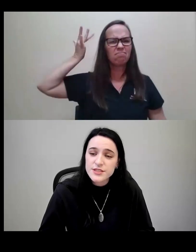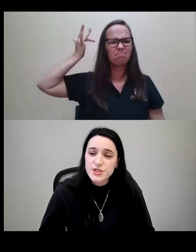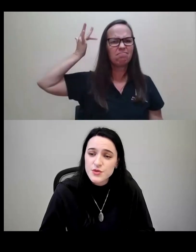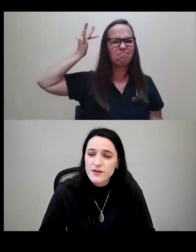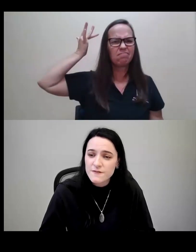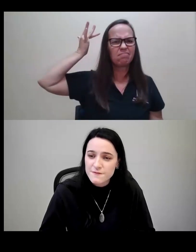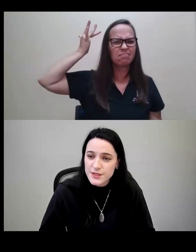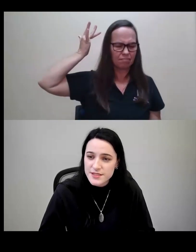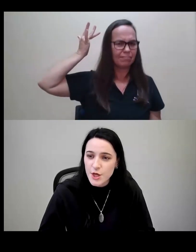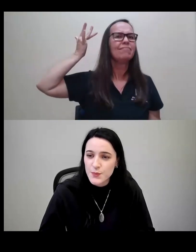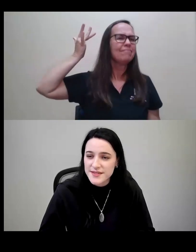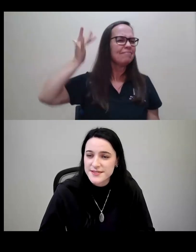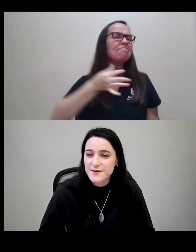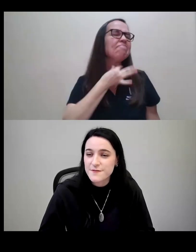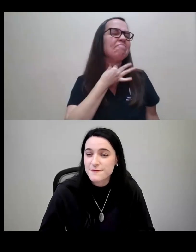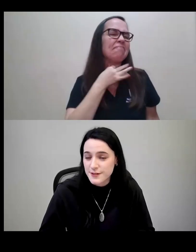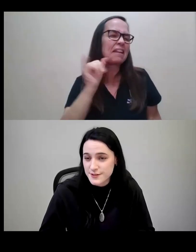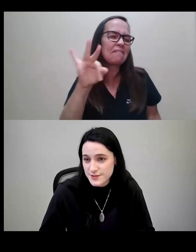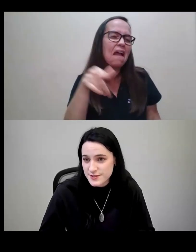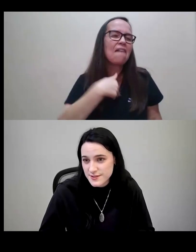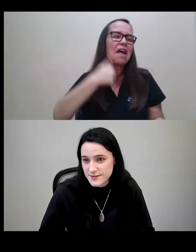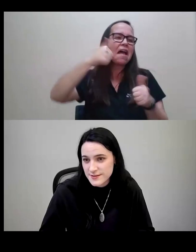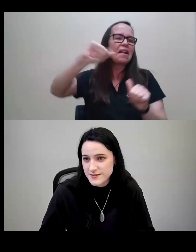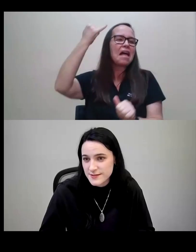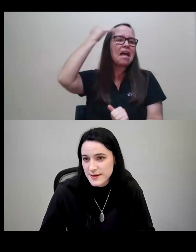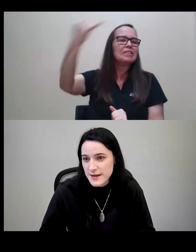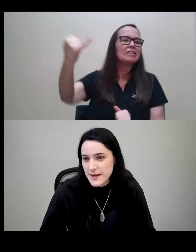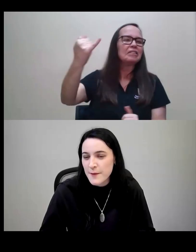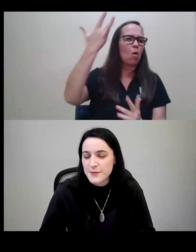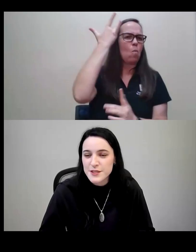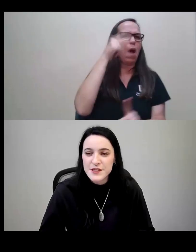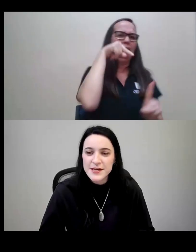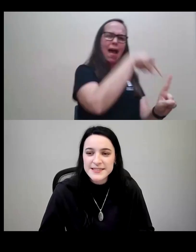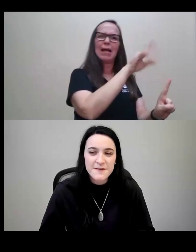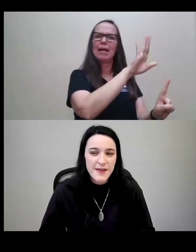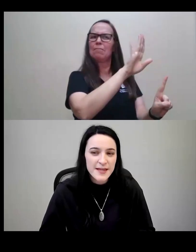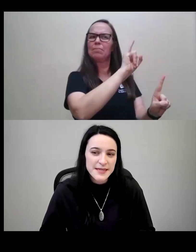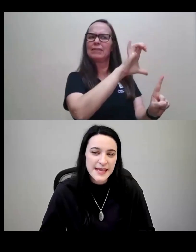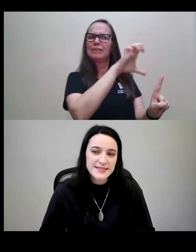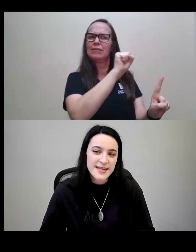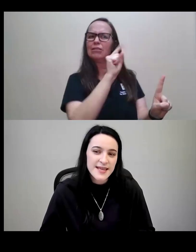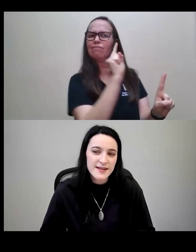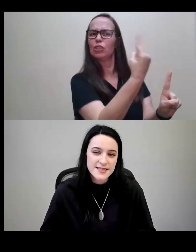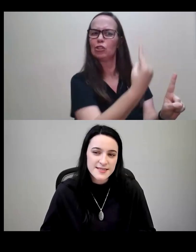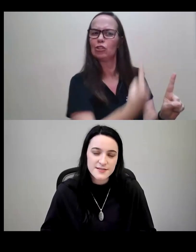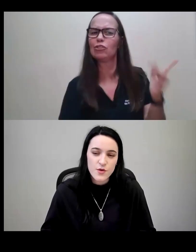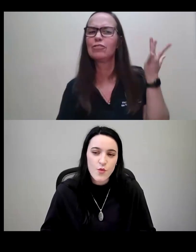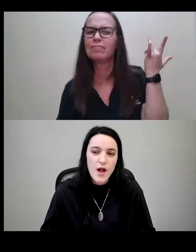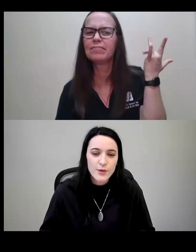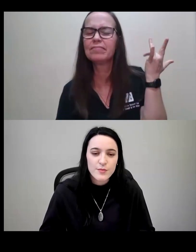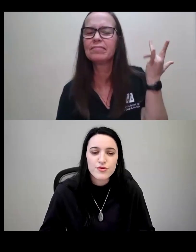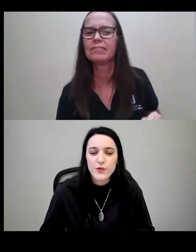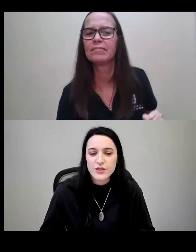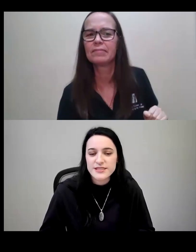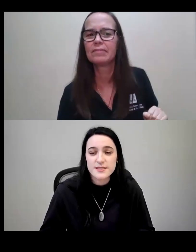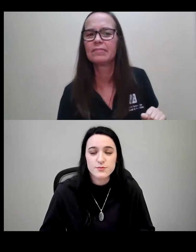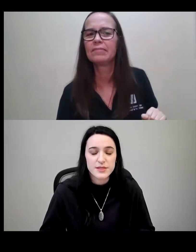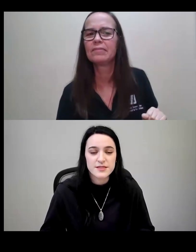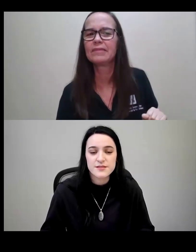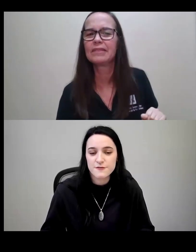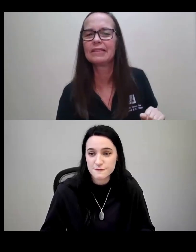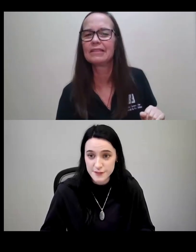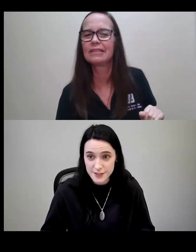So, we do want to focus on BICS first. I'm curious if anybody has any ideas on why we prioritize BICS